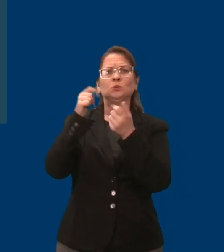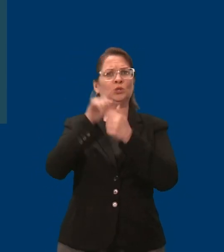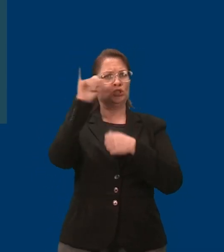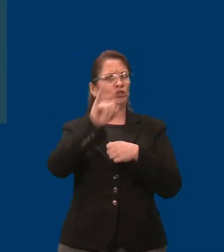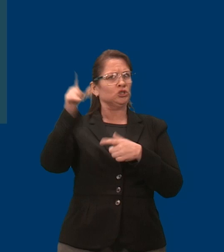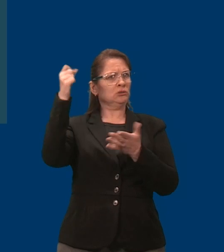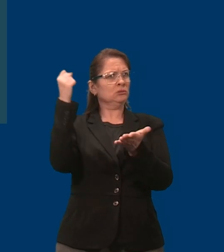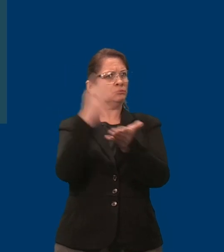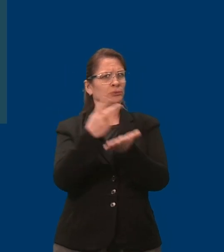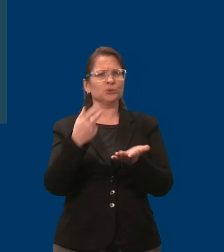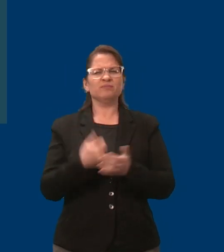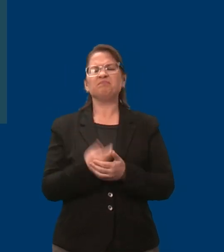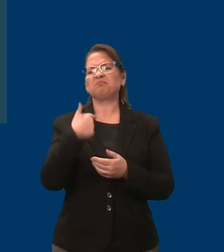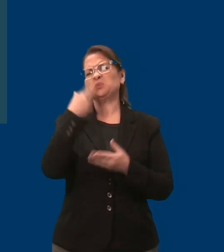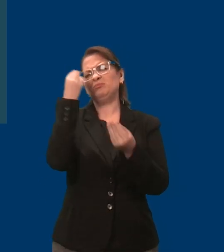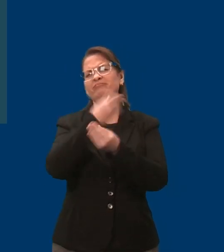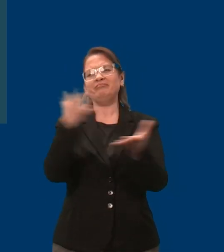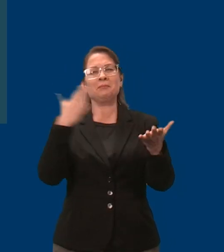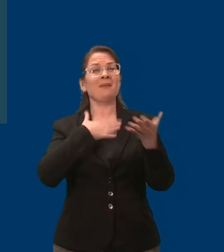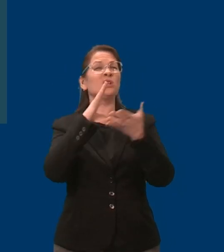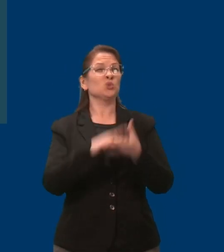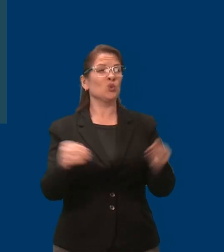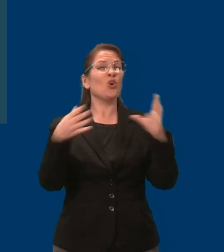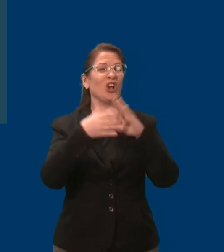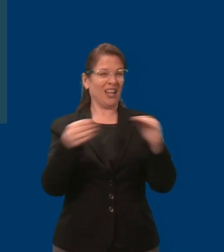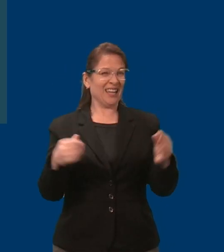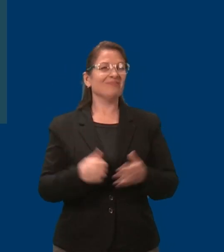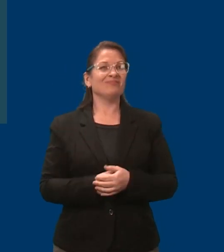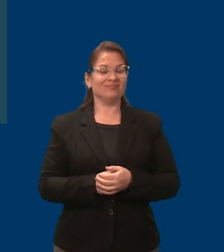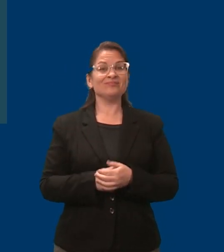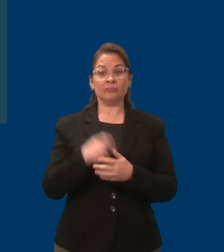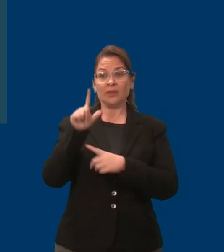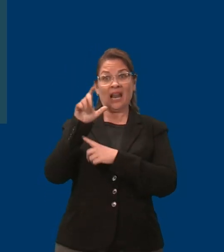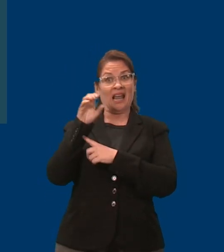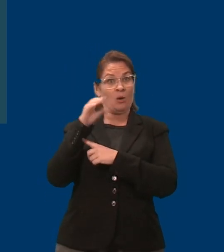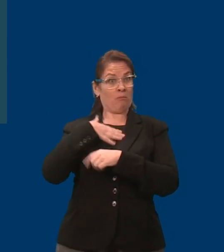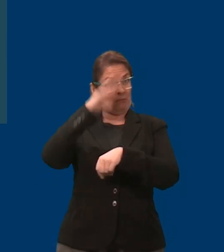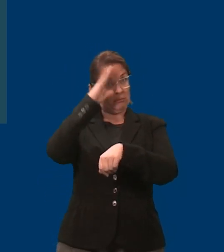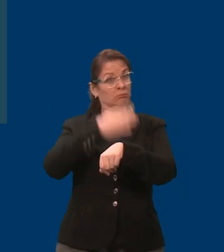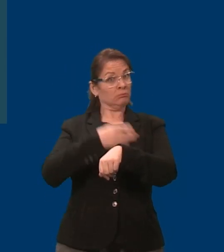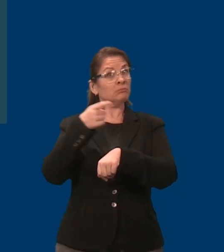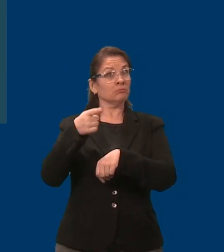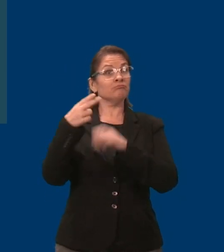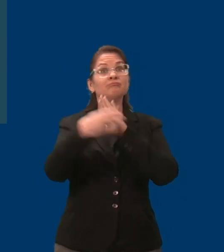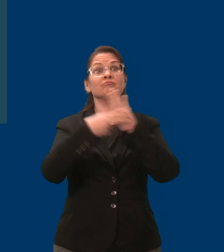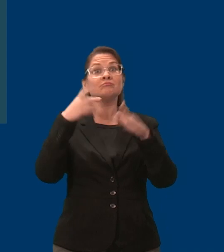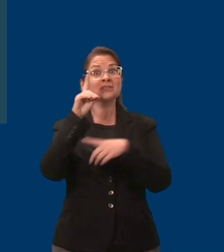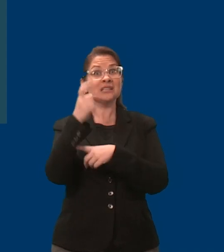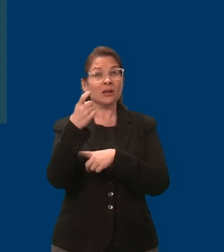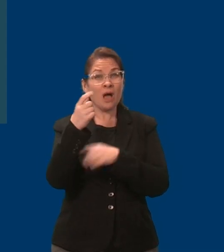Leo's Pompe Disease diagnosis only came because he almost died. We had seen our pediatrician for the feeding issues.